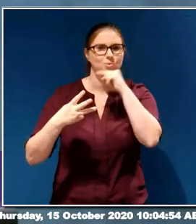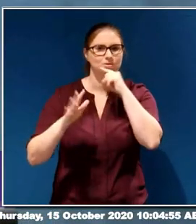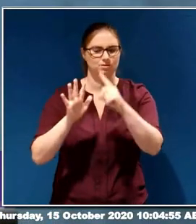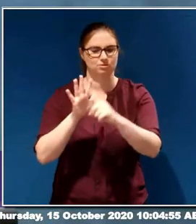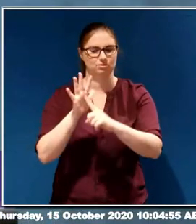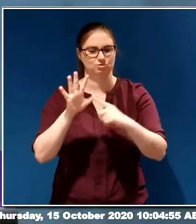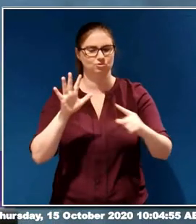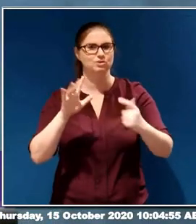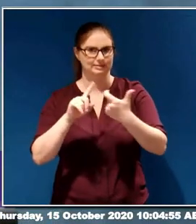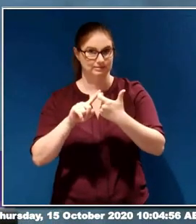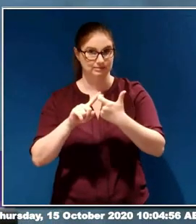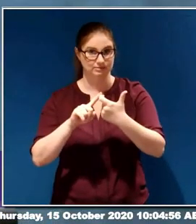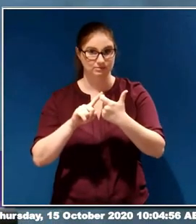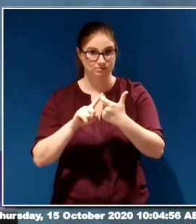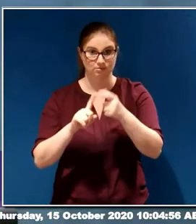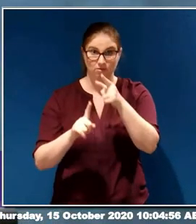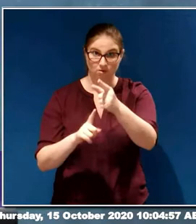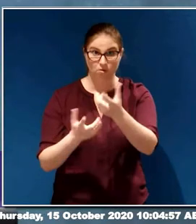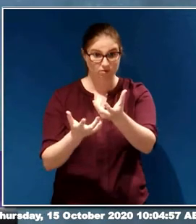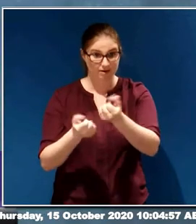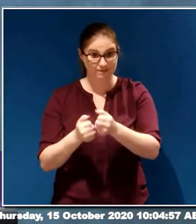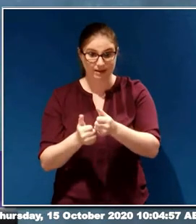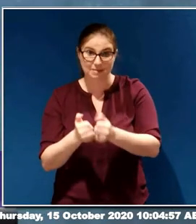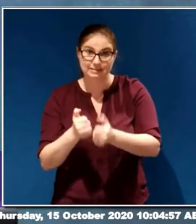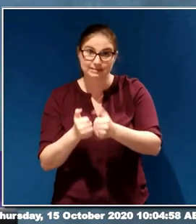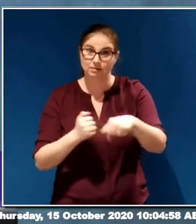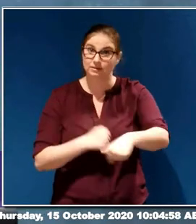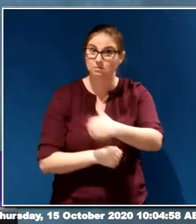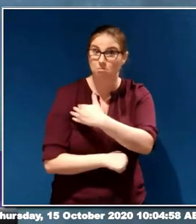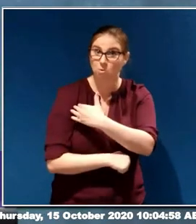Would you like to read out what he wanted you to say to the Commission?